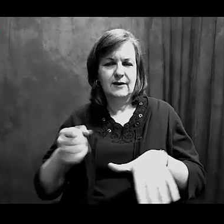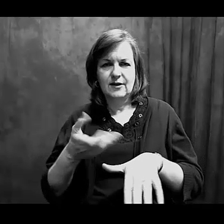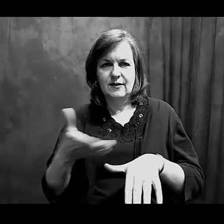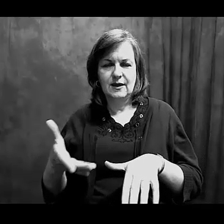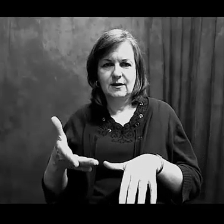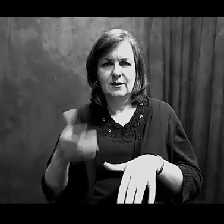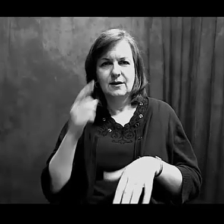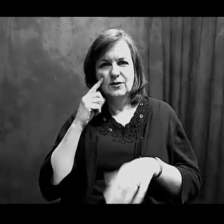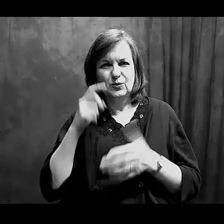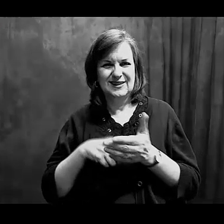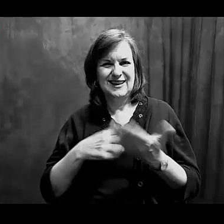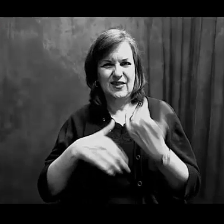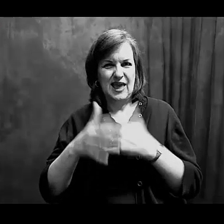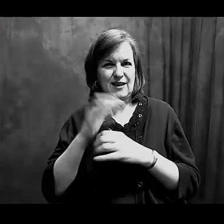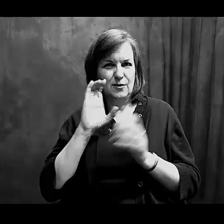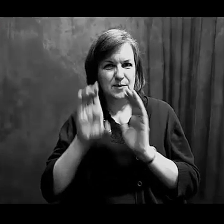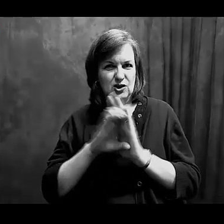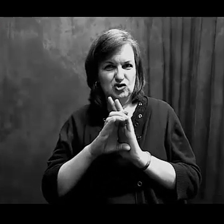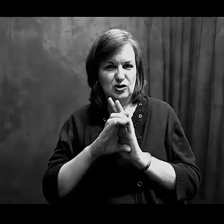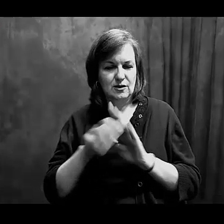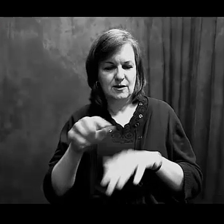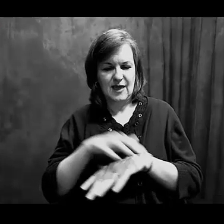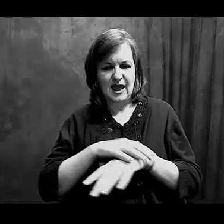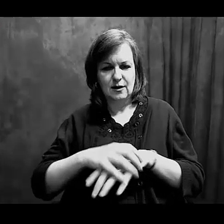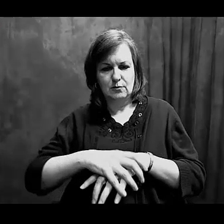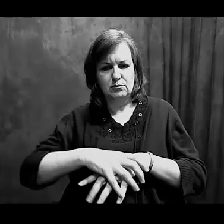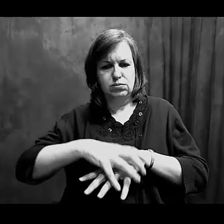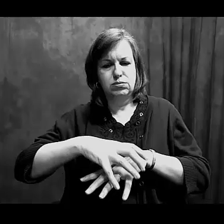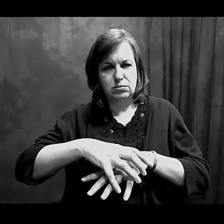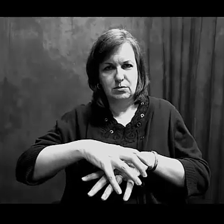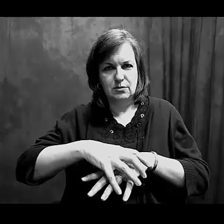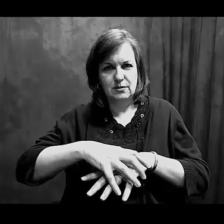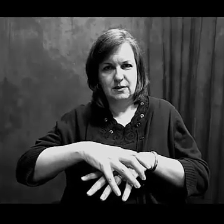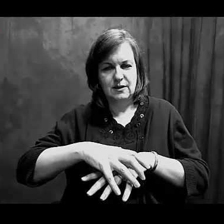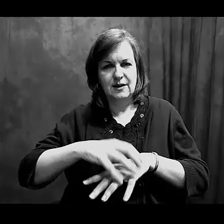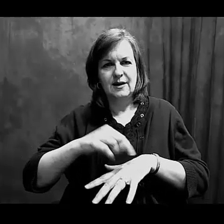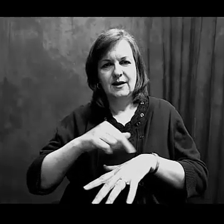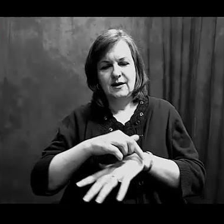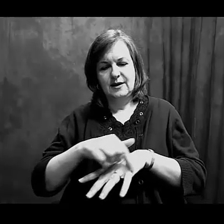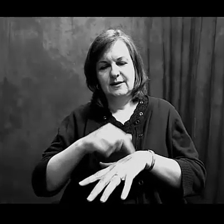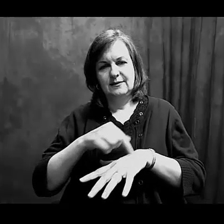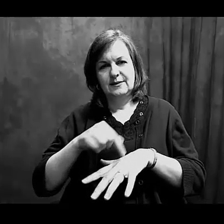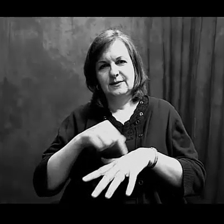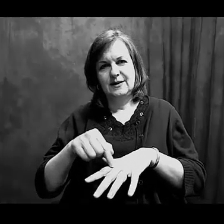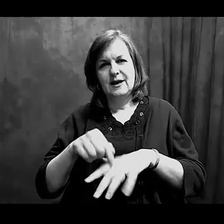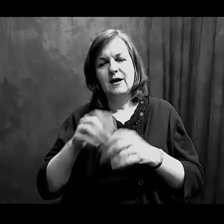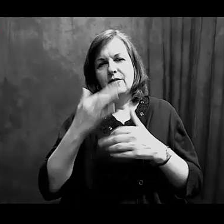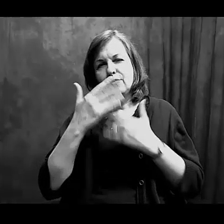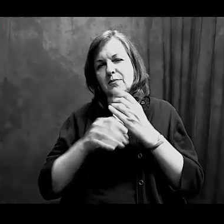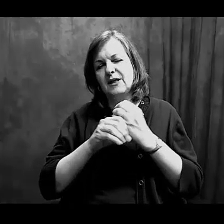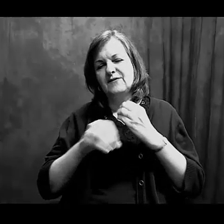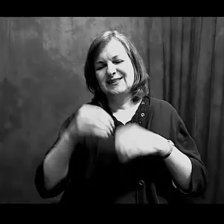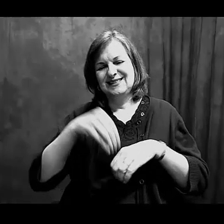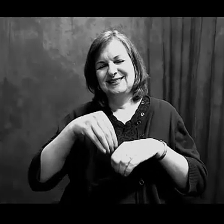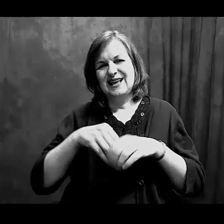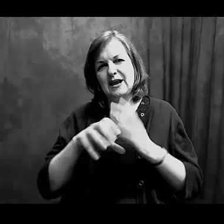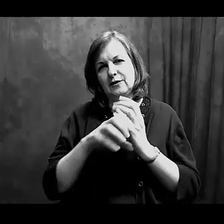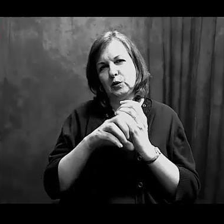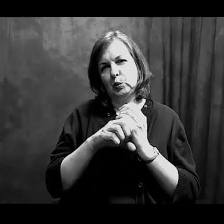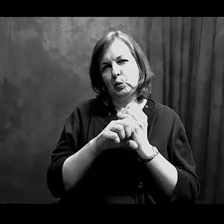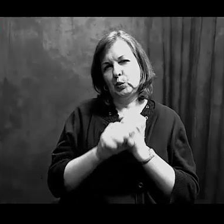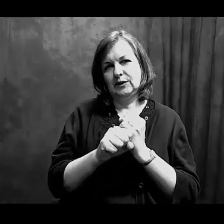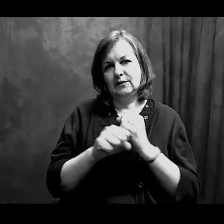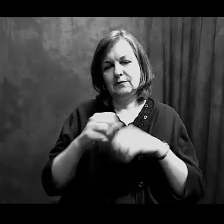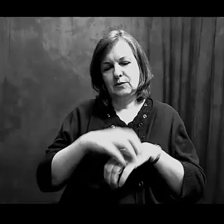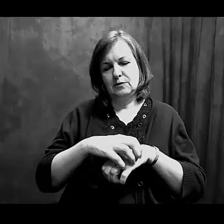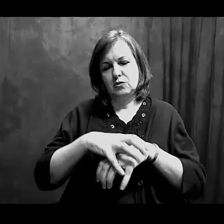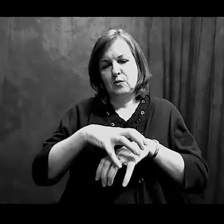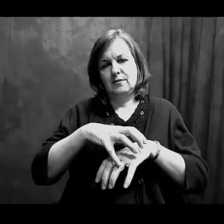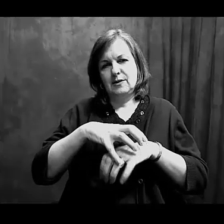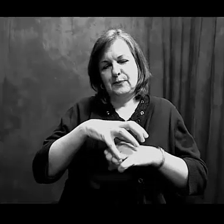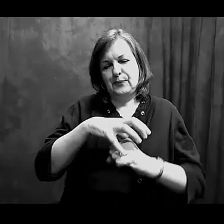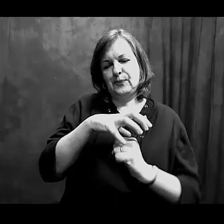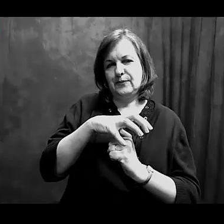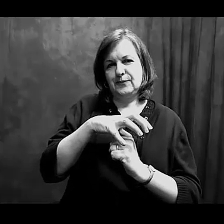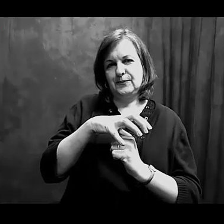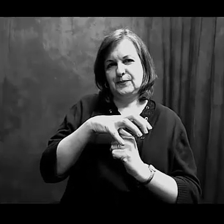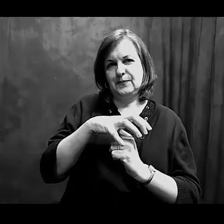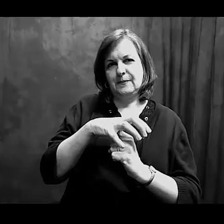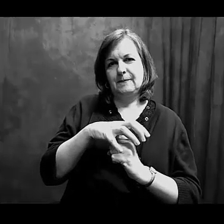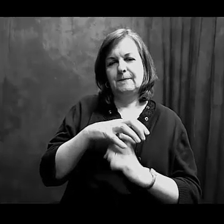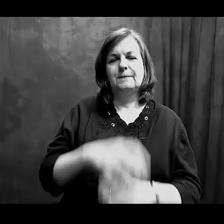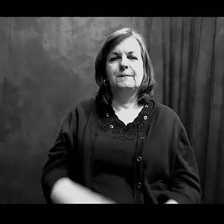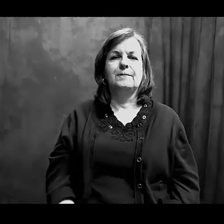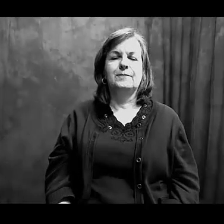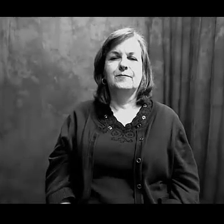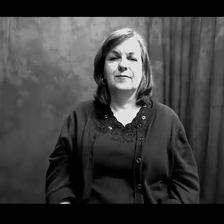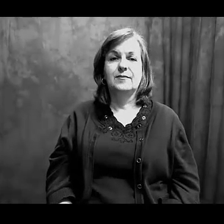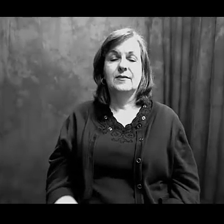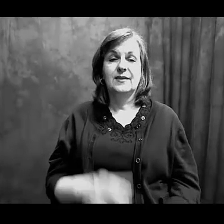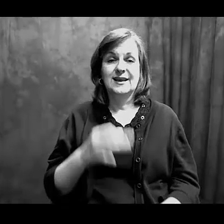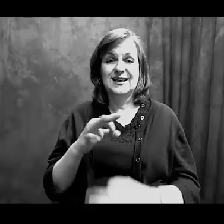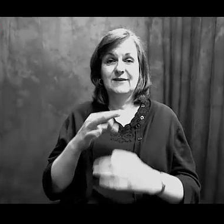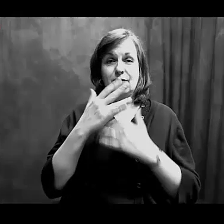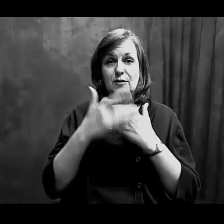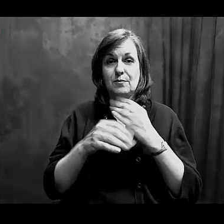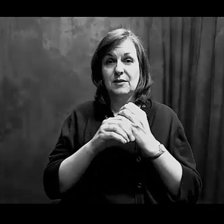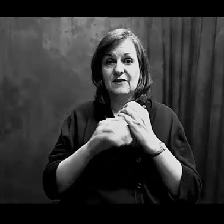by swelling like this bottom hand here -- very very swollen it's going to constrict or squeeze blood vessels